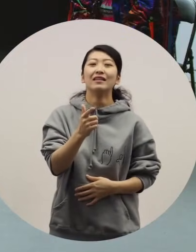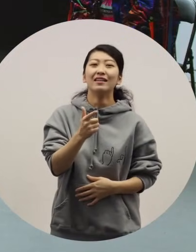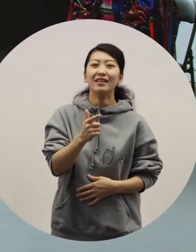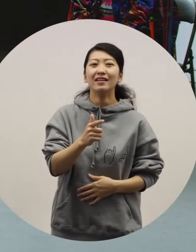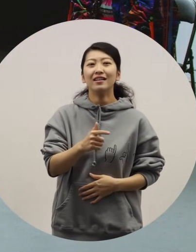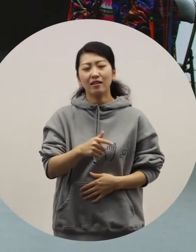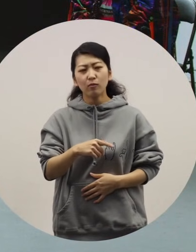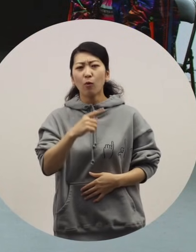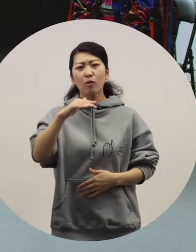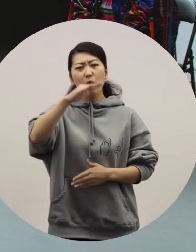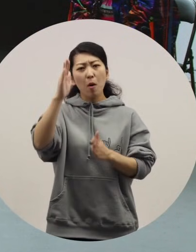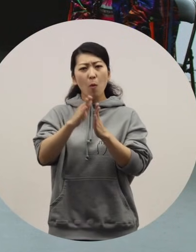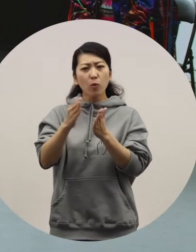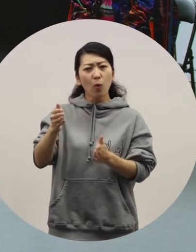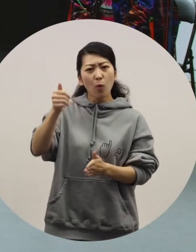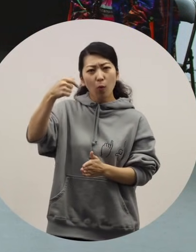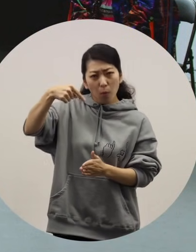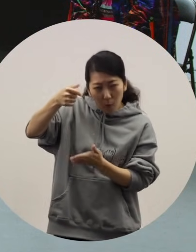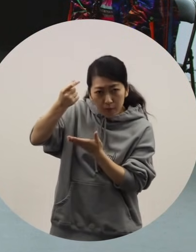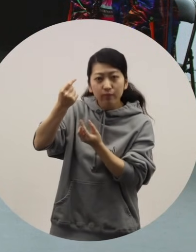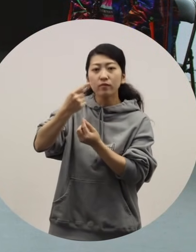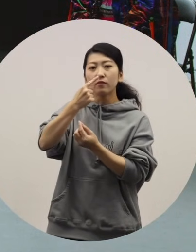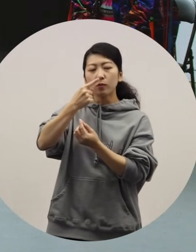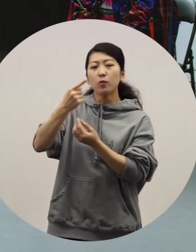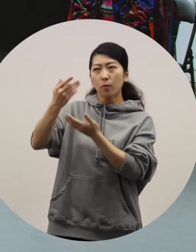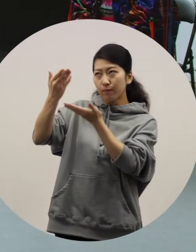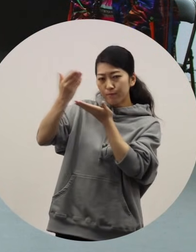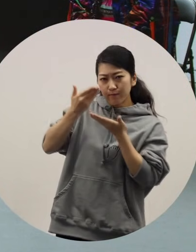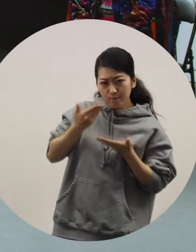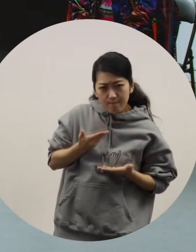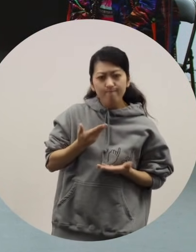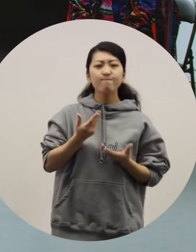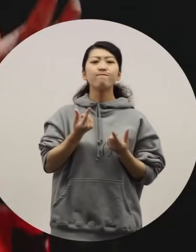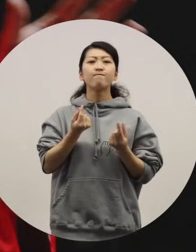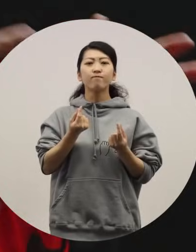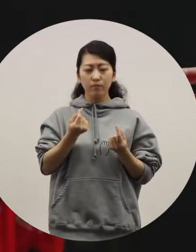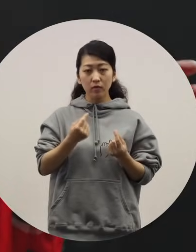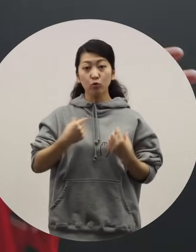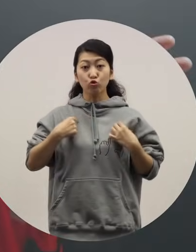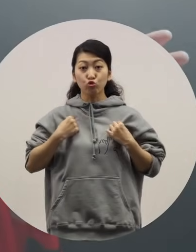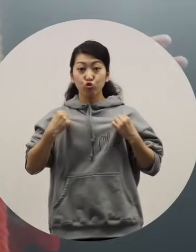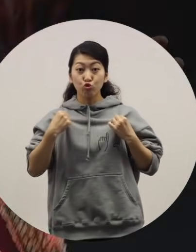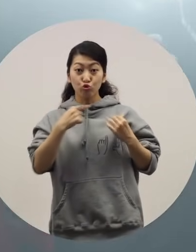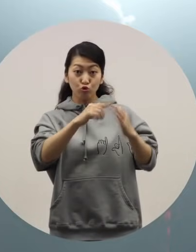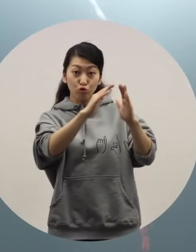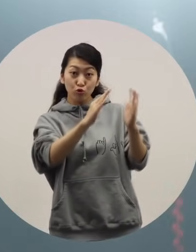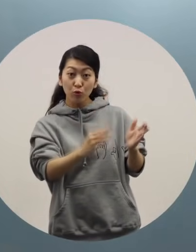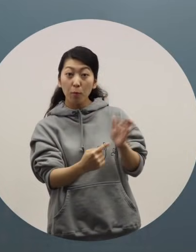That's why there is a belief Kansai Yamamoto and I have held. It is that clothes